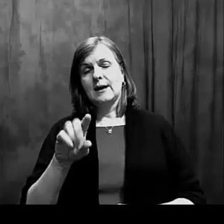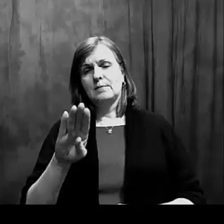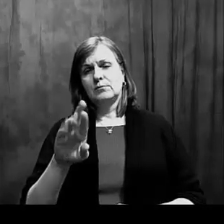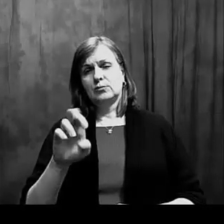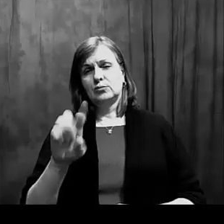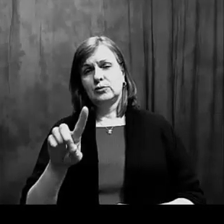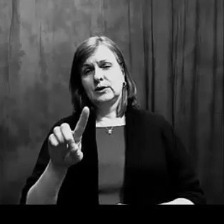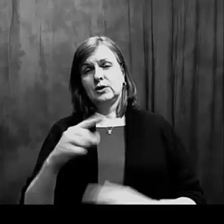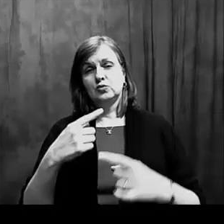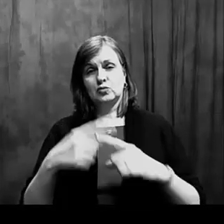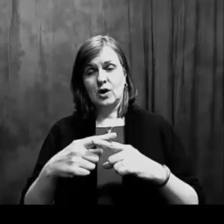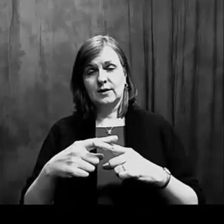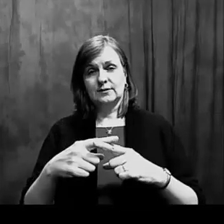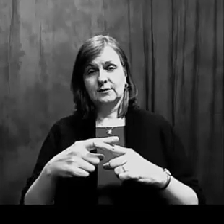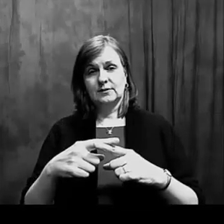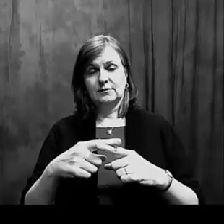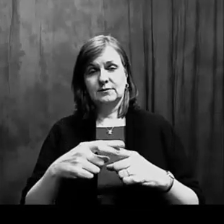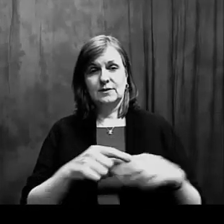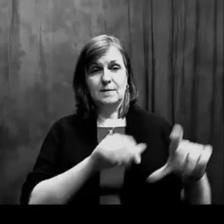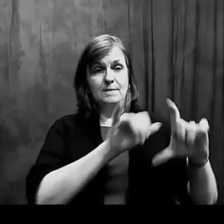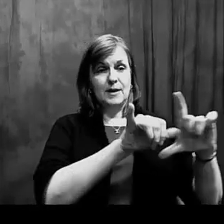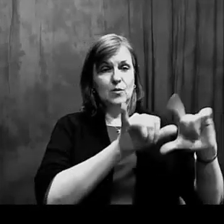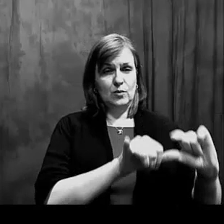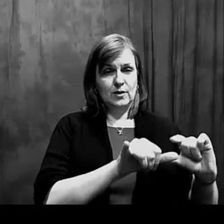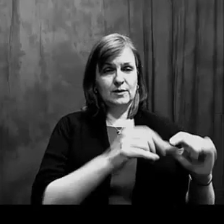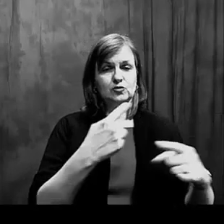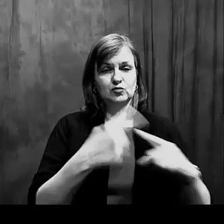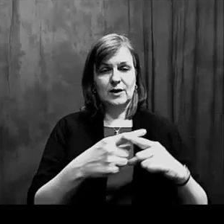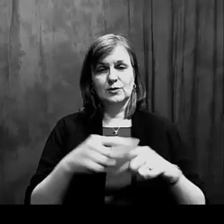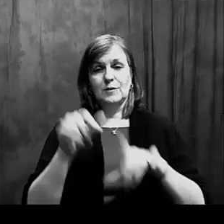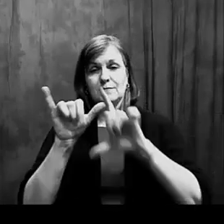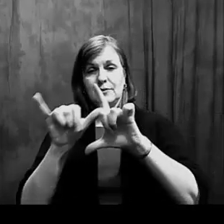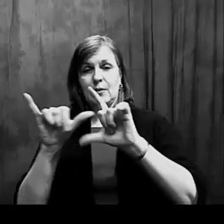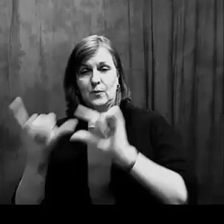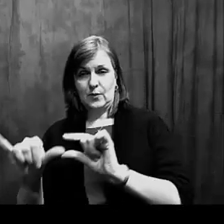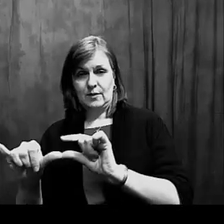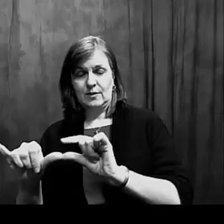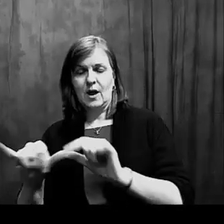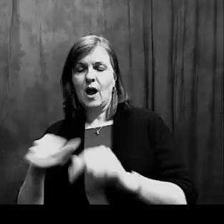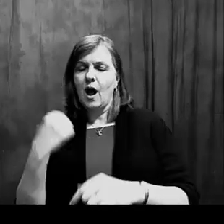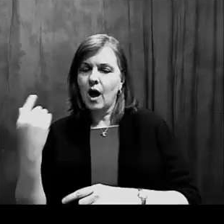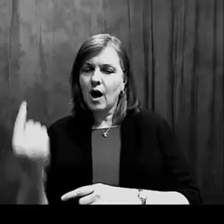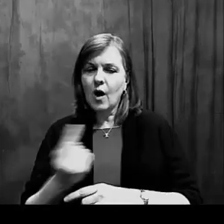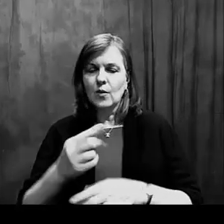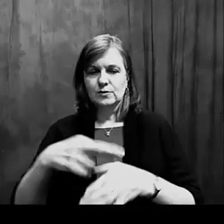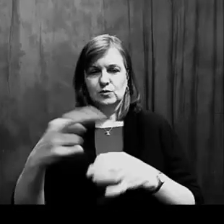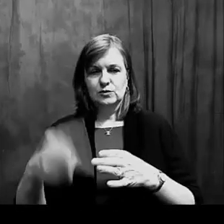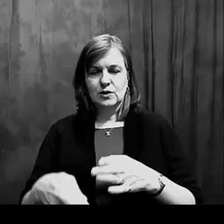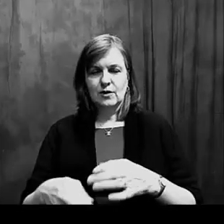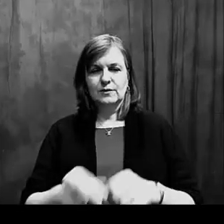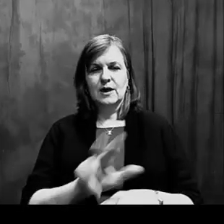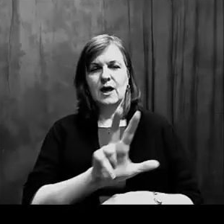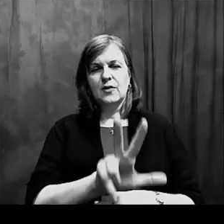so we see a 1 to 2 to 1 genotype ratio -- this is a law in genetics